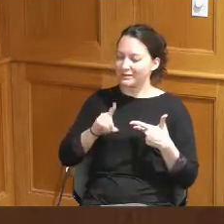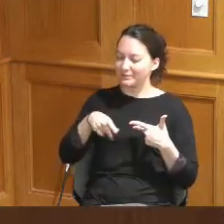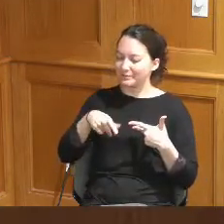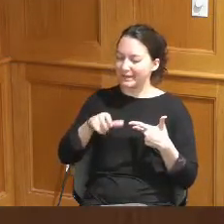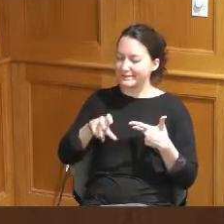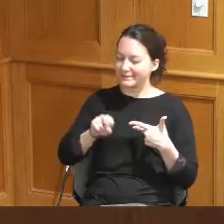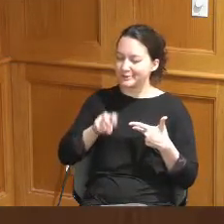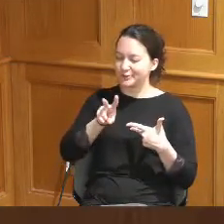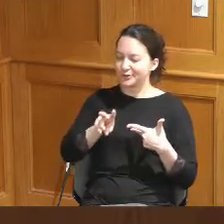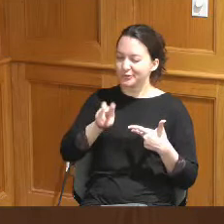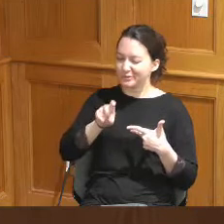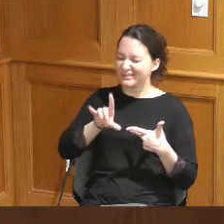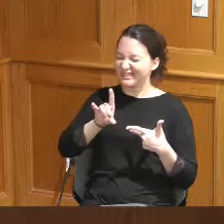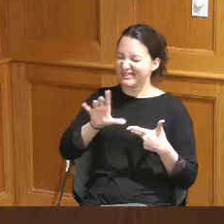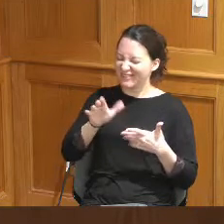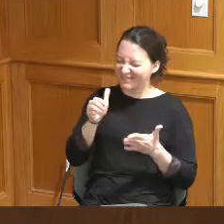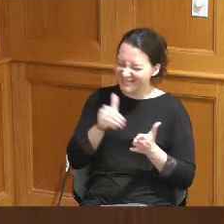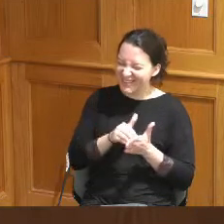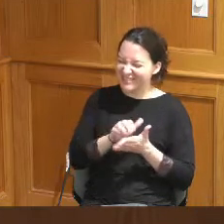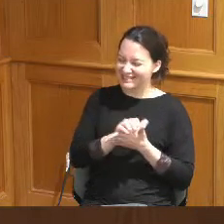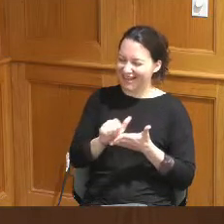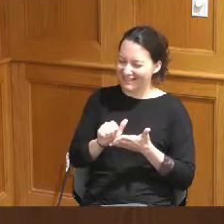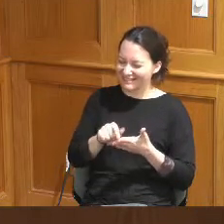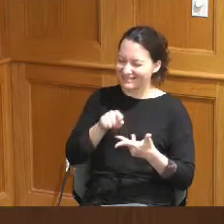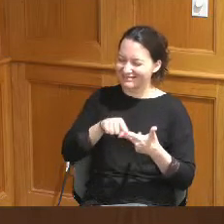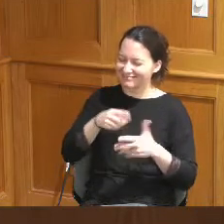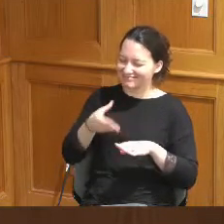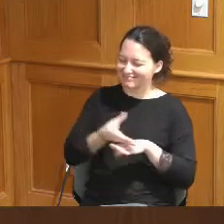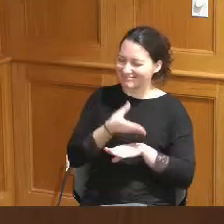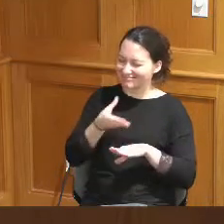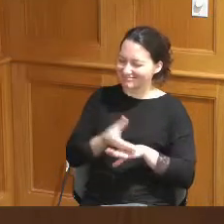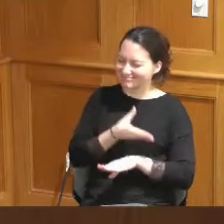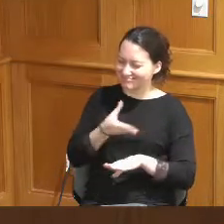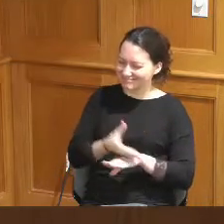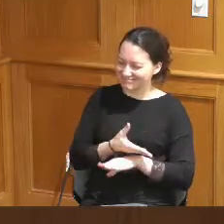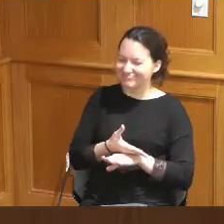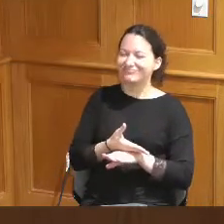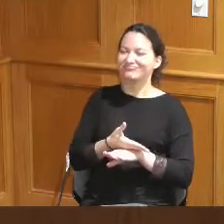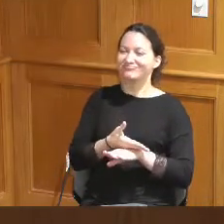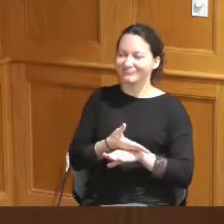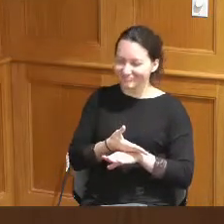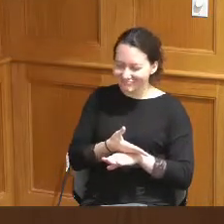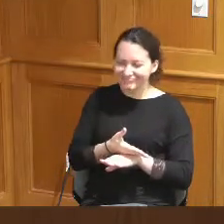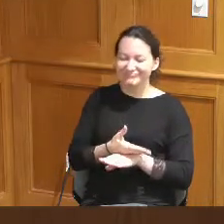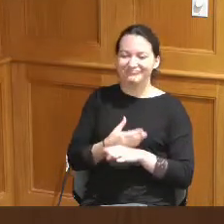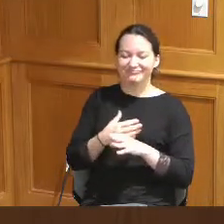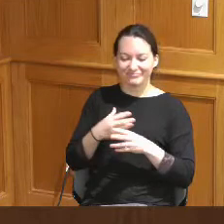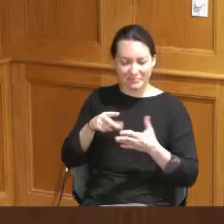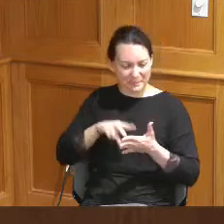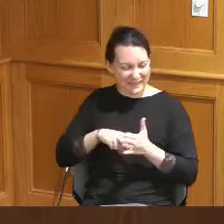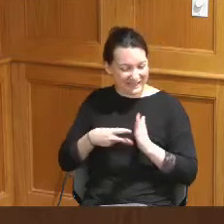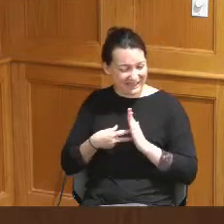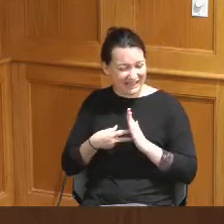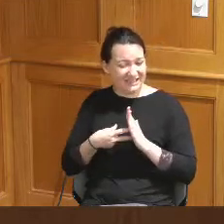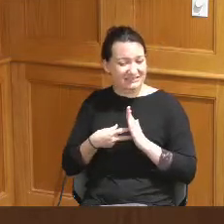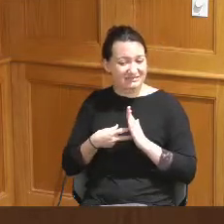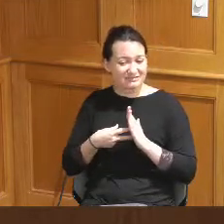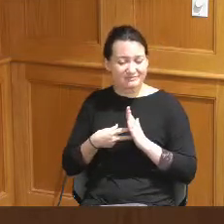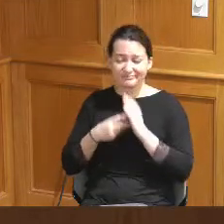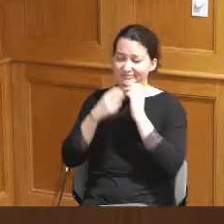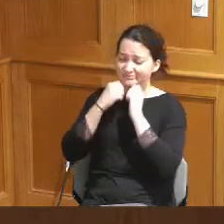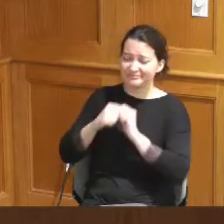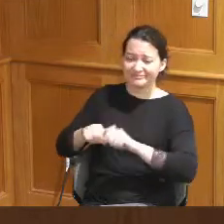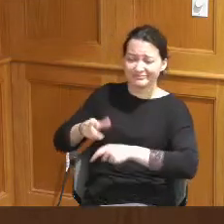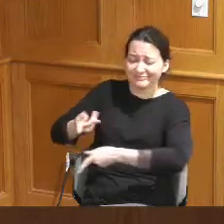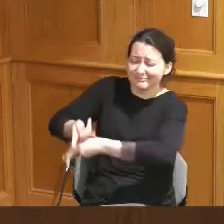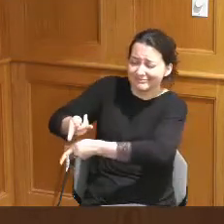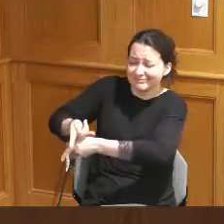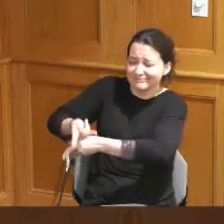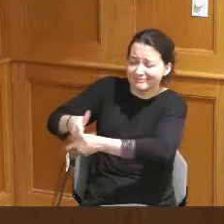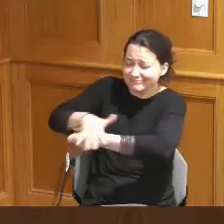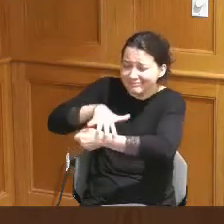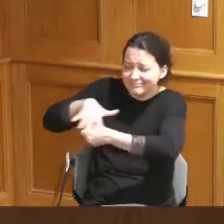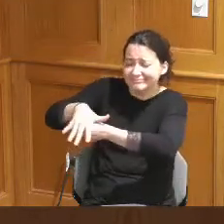for Community revitalization which really needs a lot of tender love and care in that area and a lot